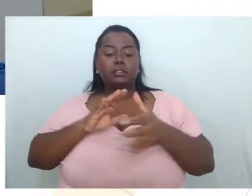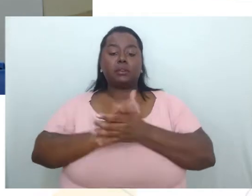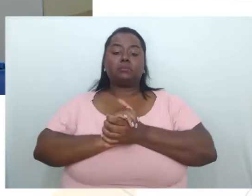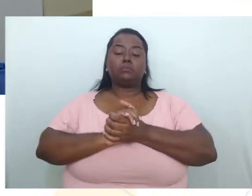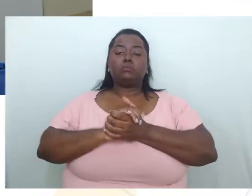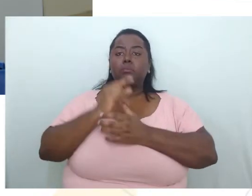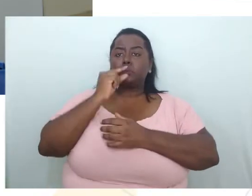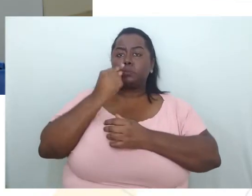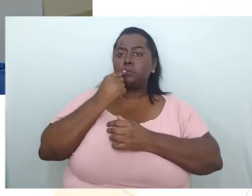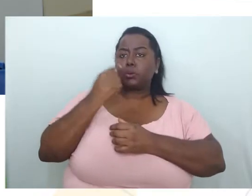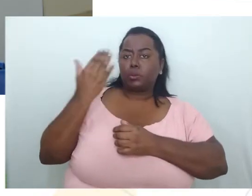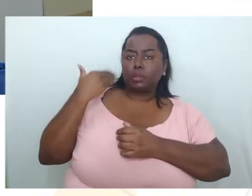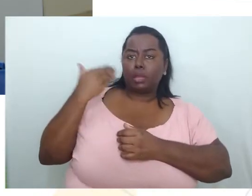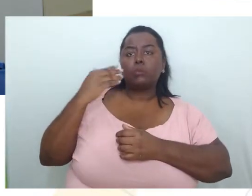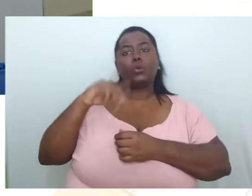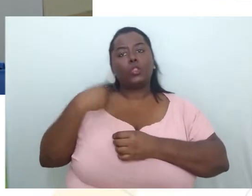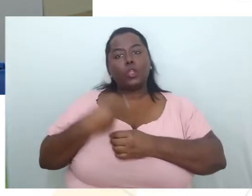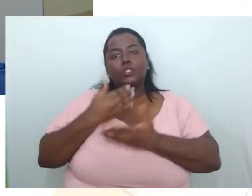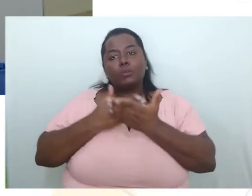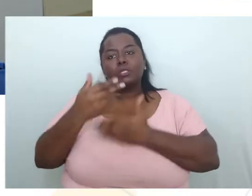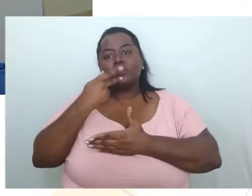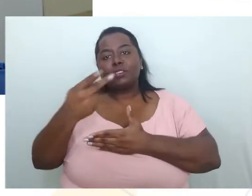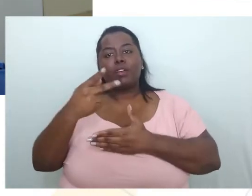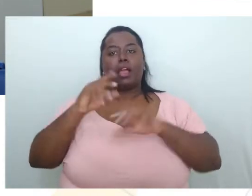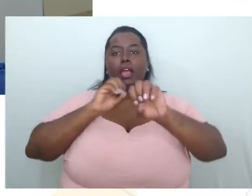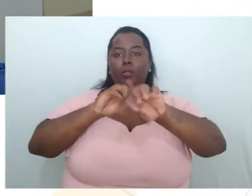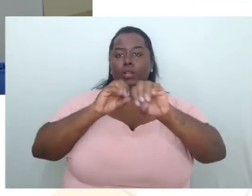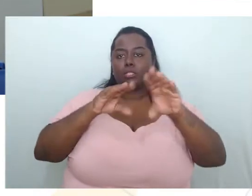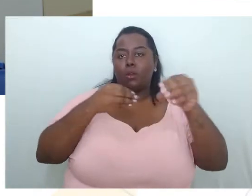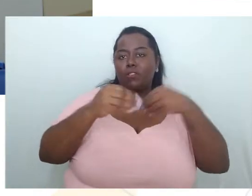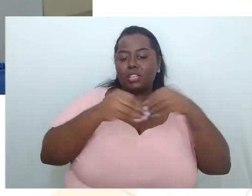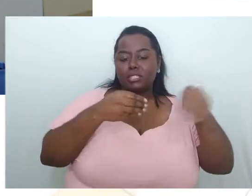we are calling it flexible learning, blended learning, distributed learning